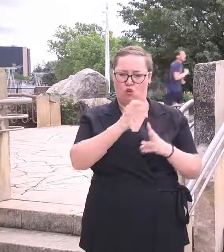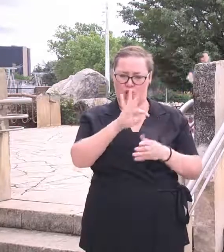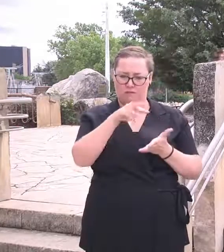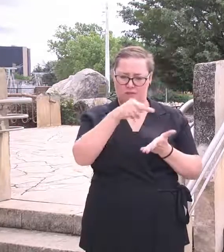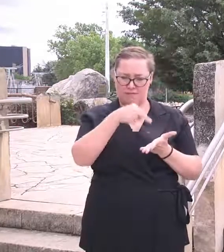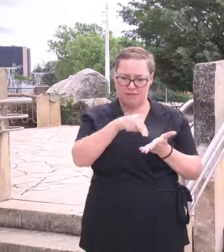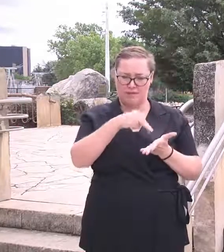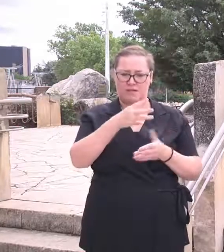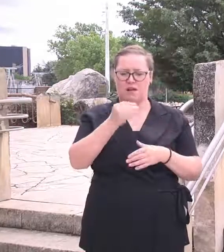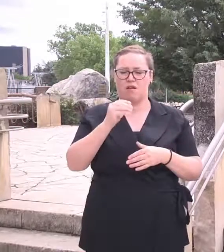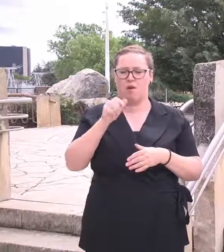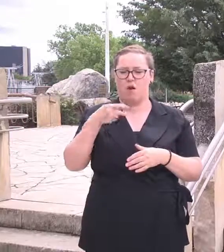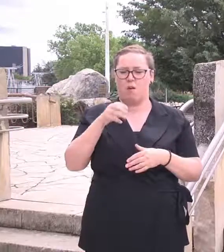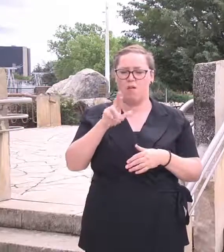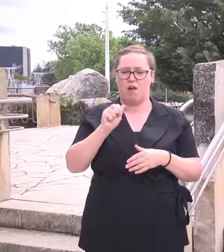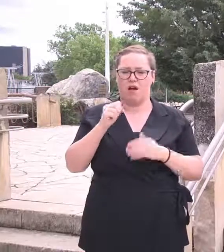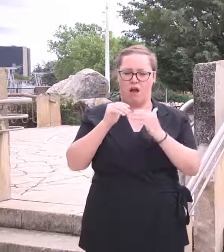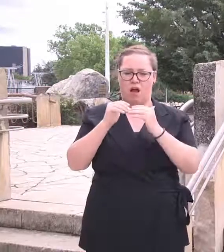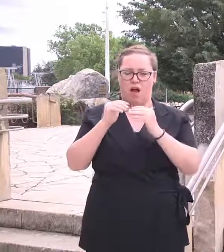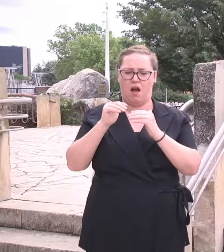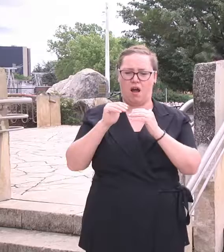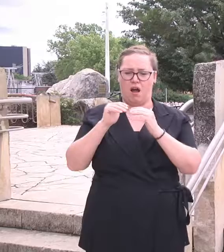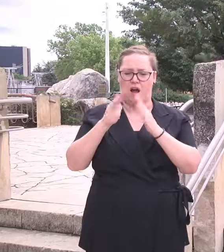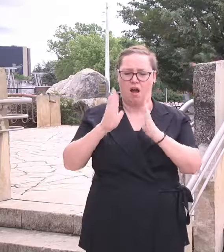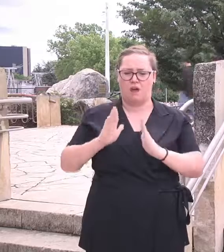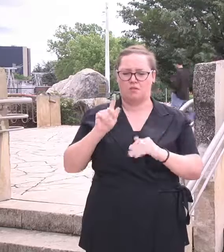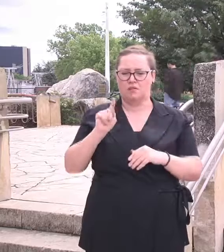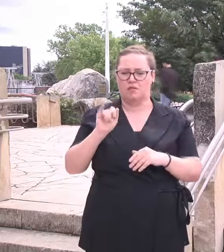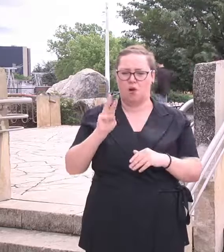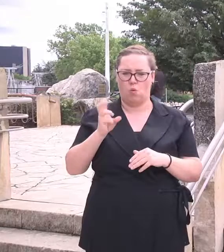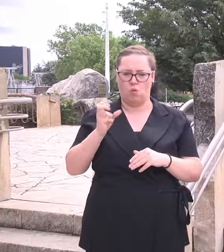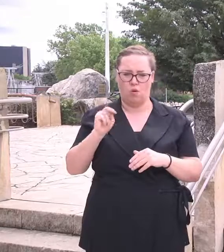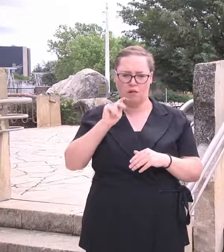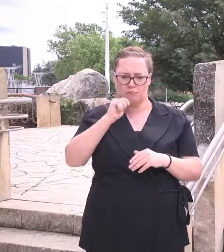were featured performances in President Biden's inauguration so we're really excited to welcome